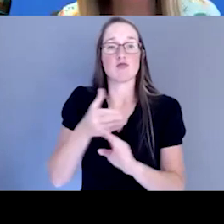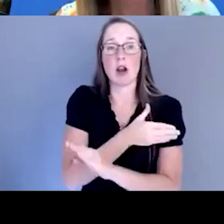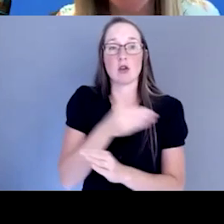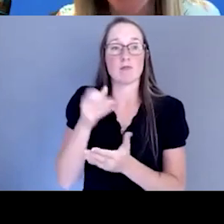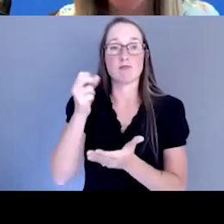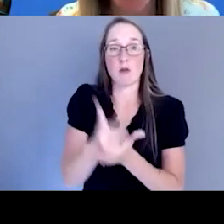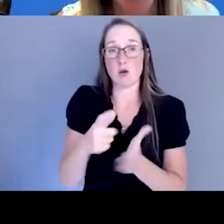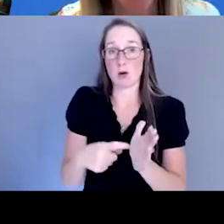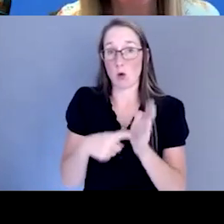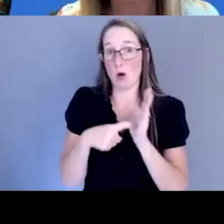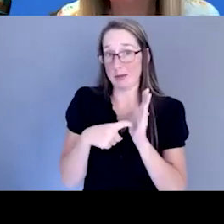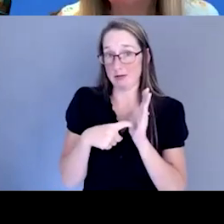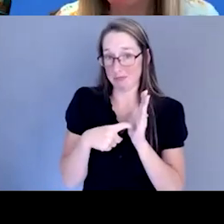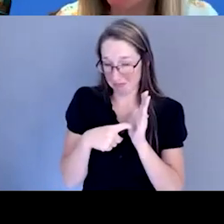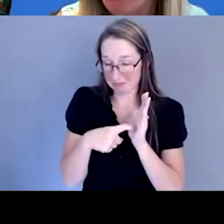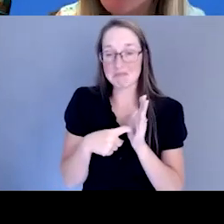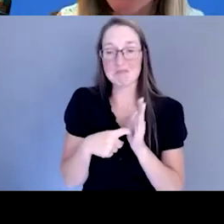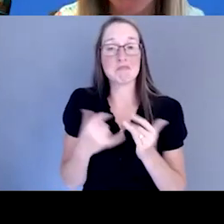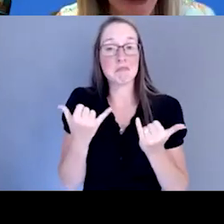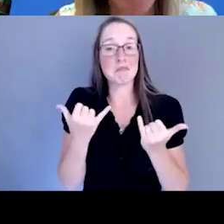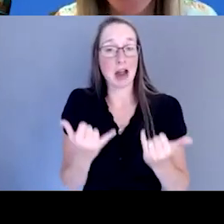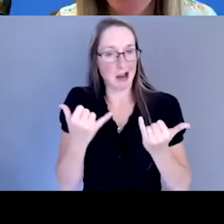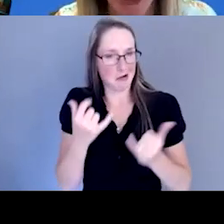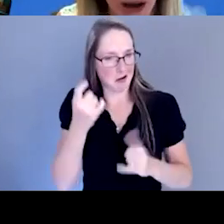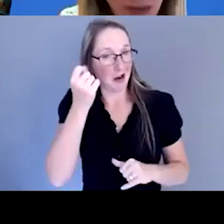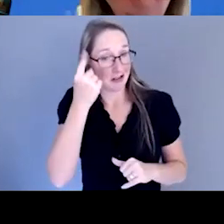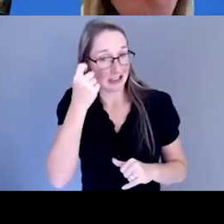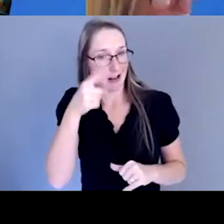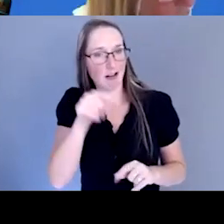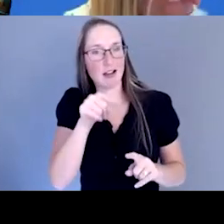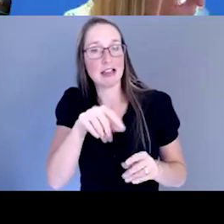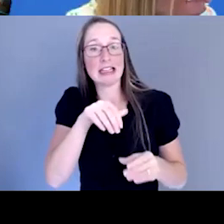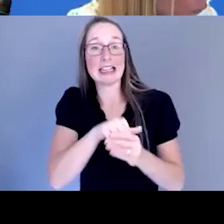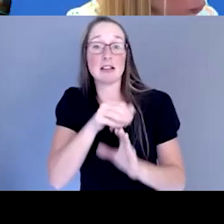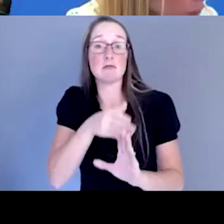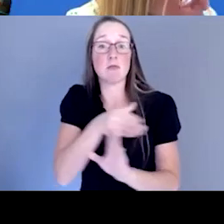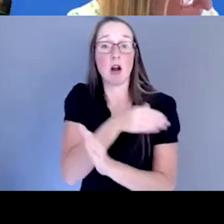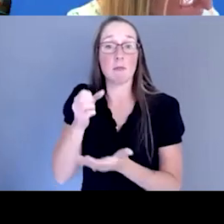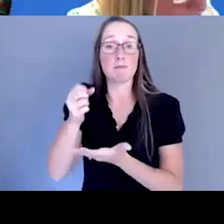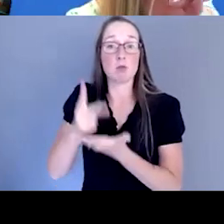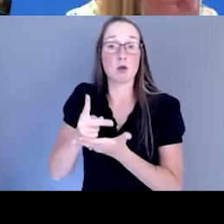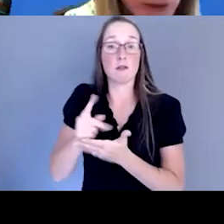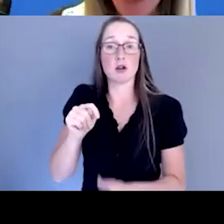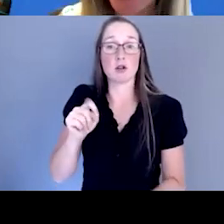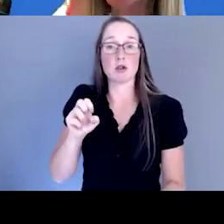Now, there is in the prior approval term and condition,